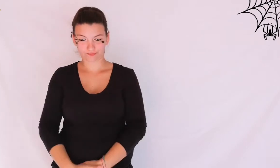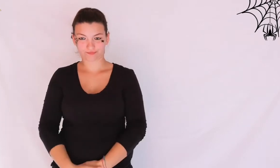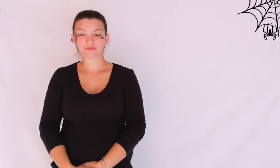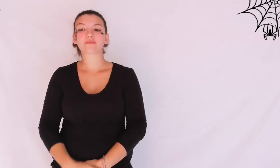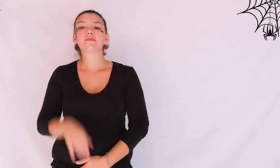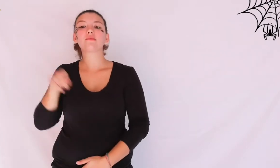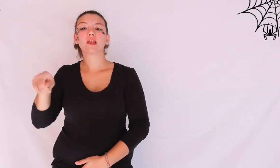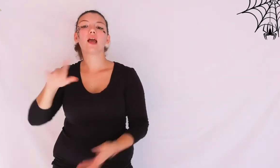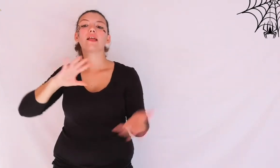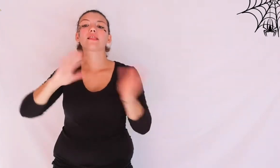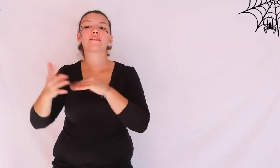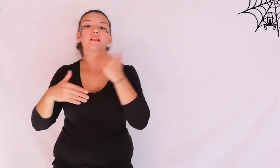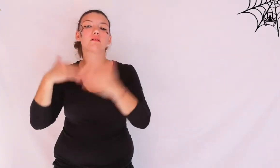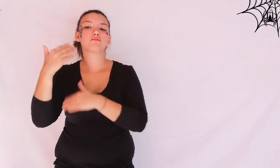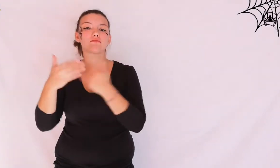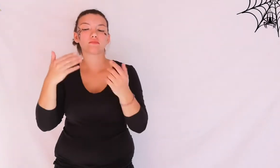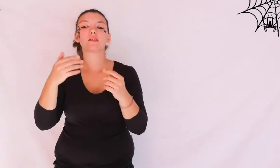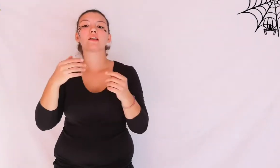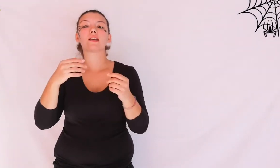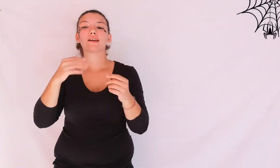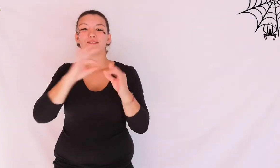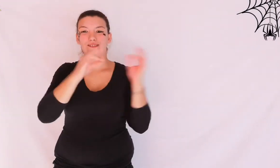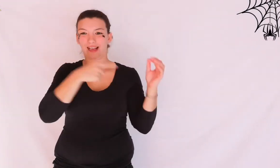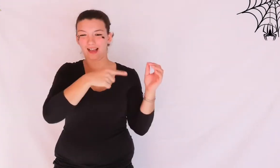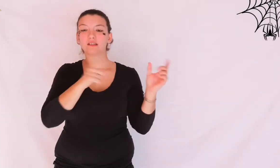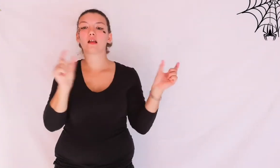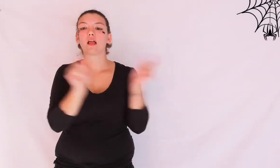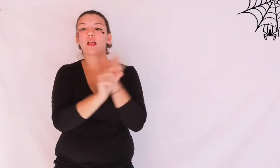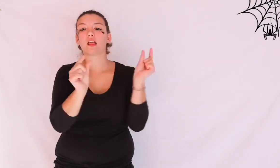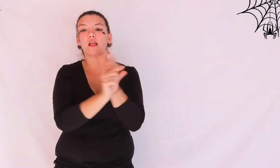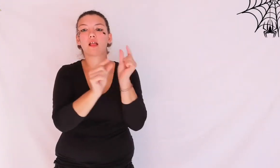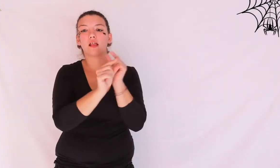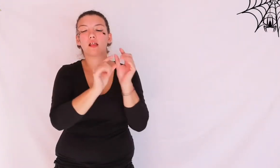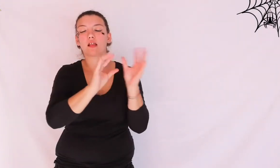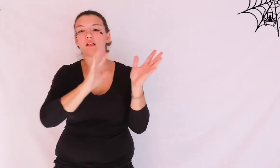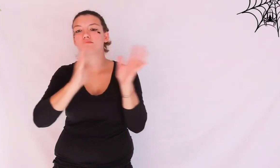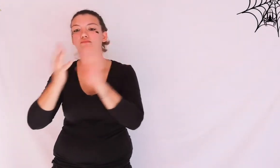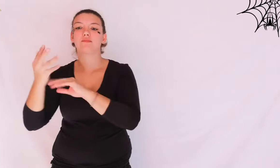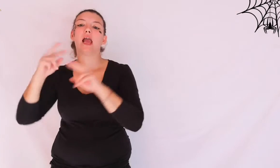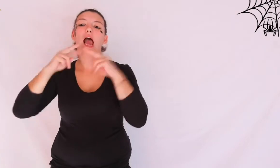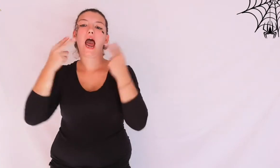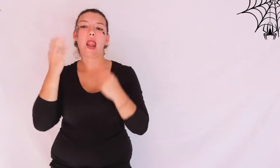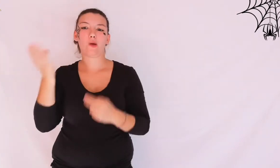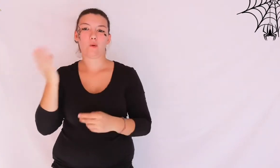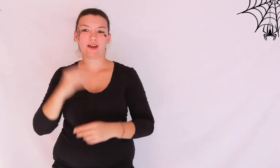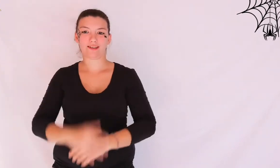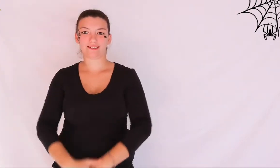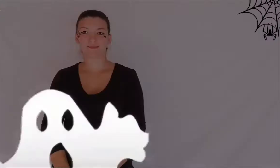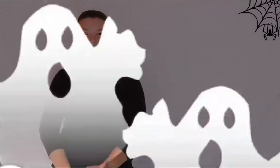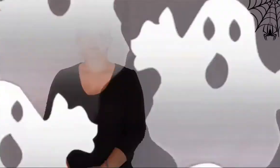With time changing the terms the word has become Halloween.